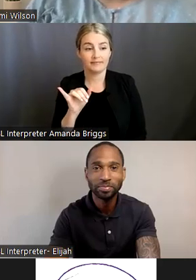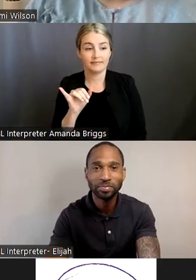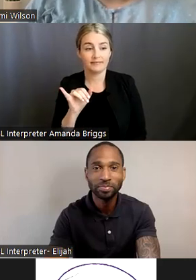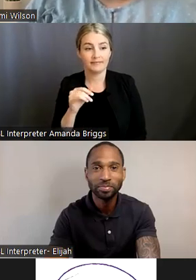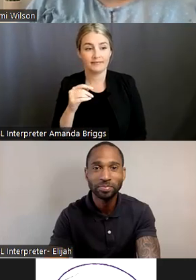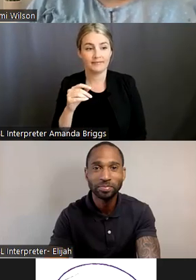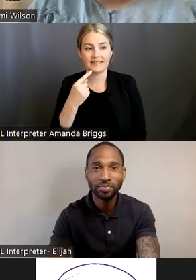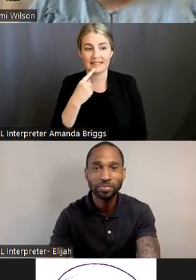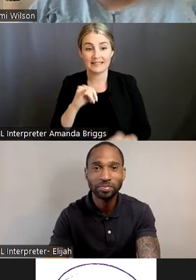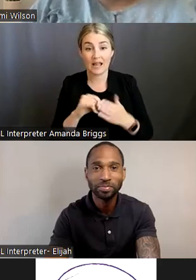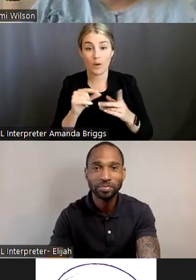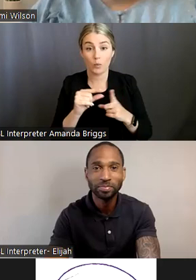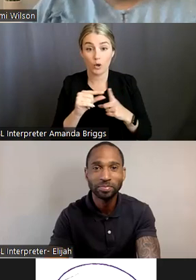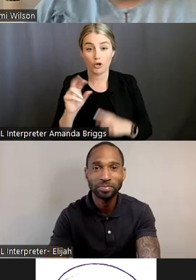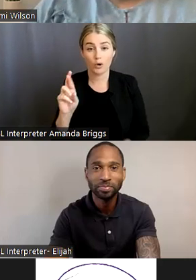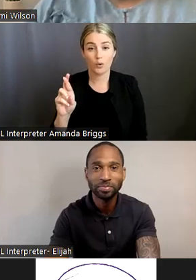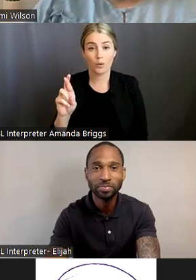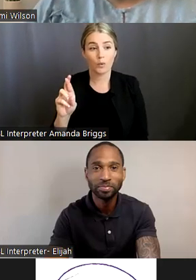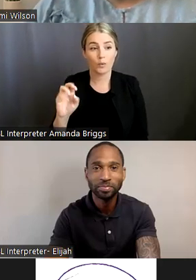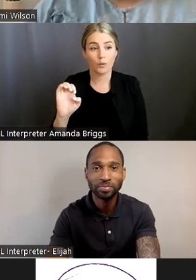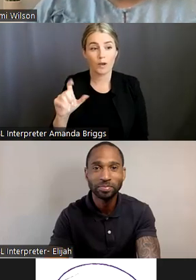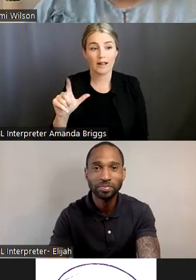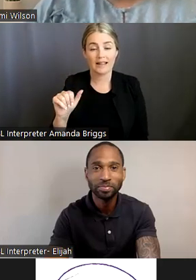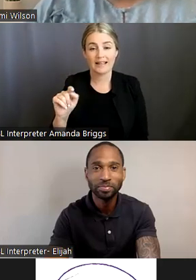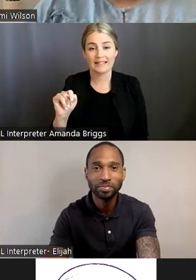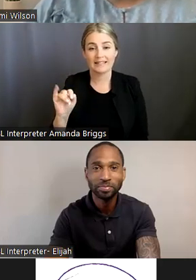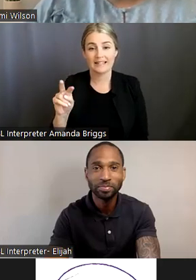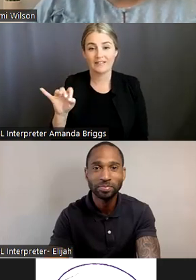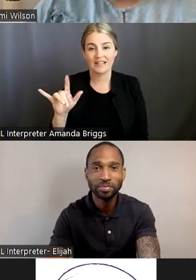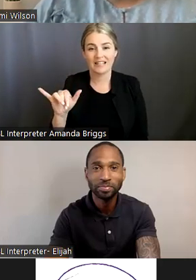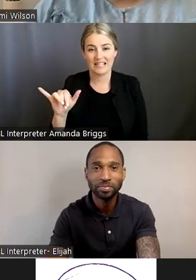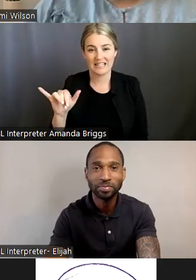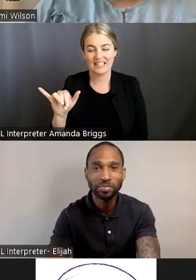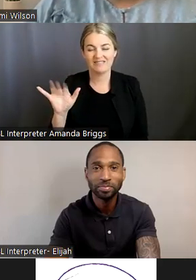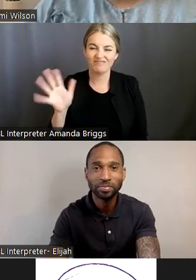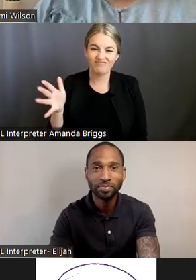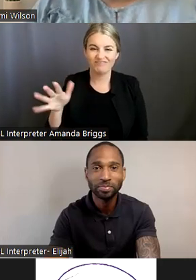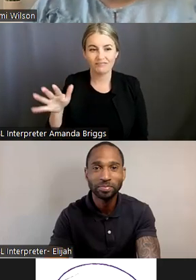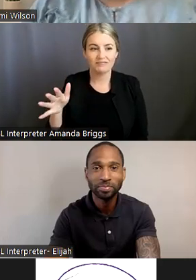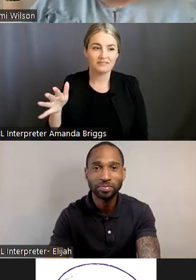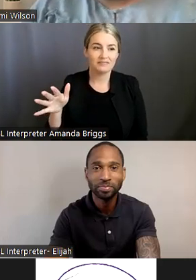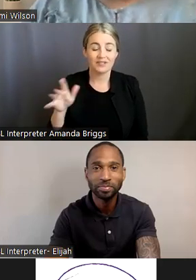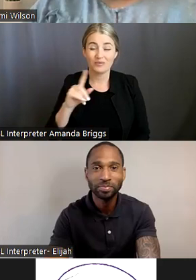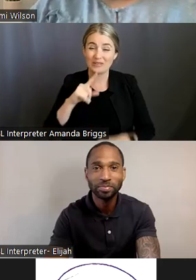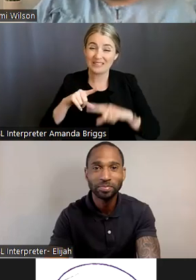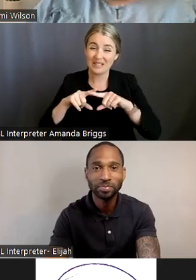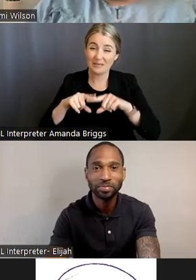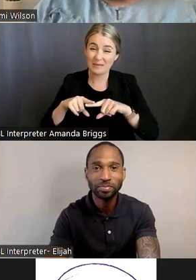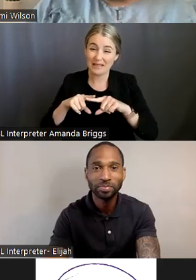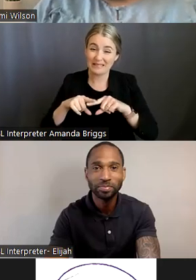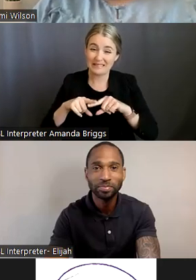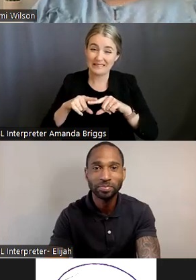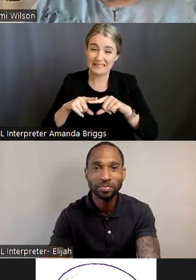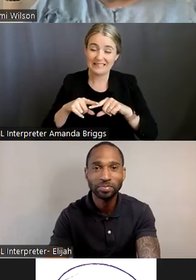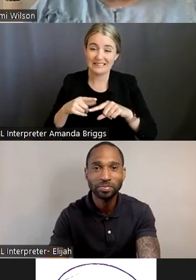is highlighted, because what it really depends on the person.